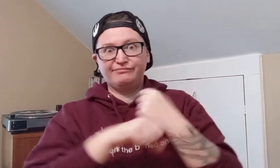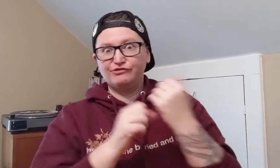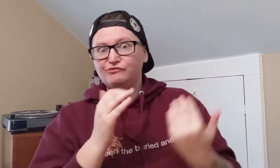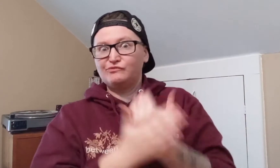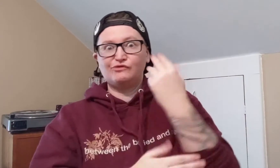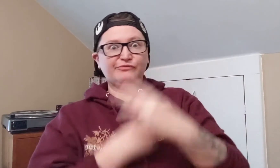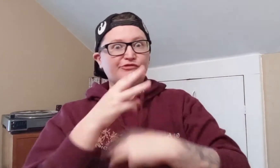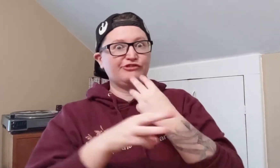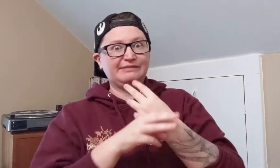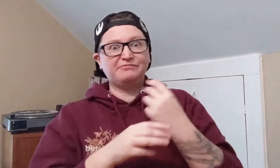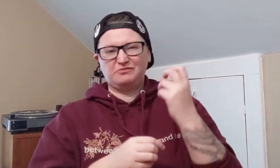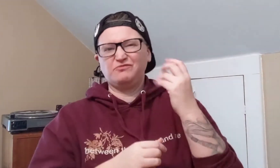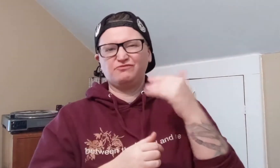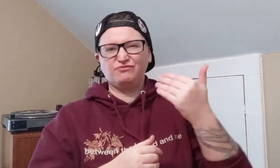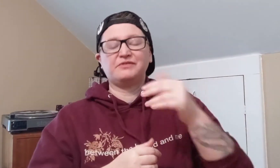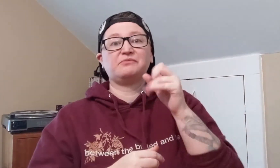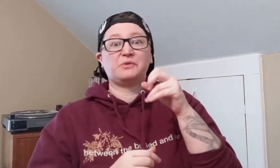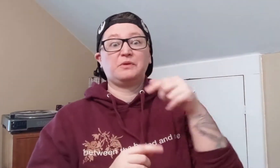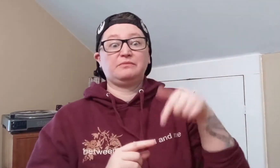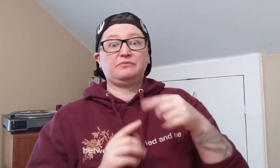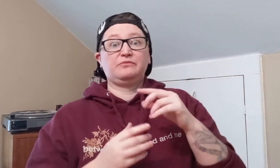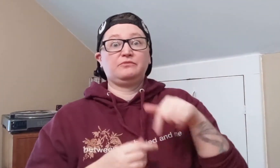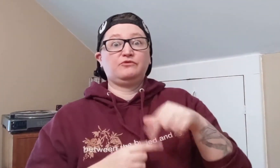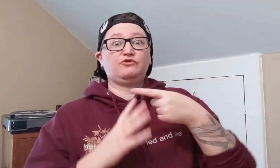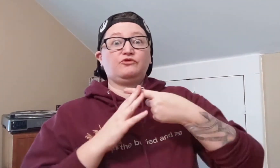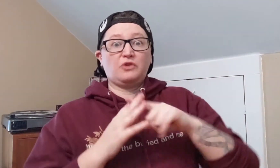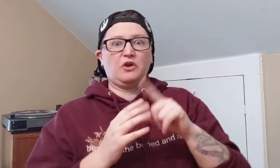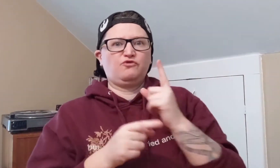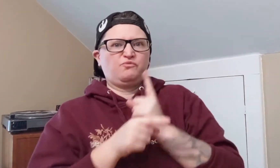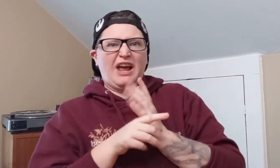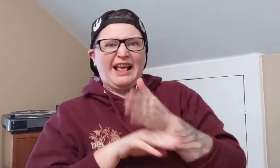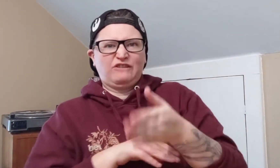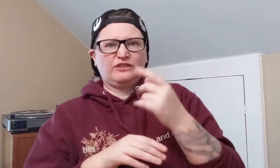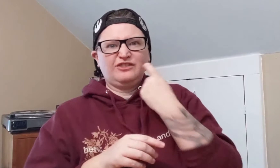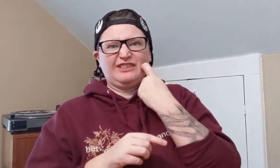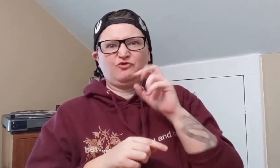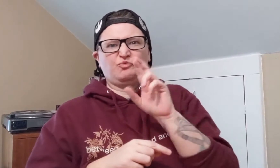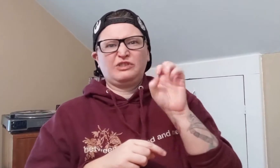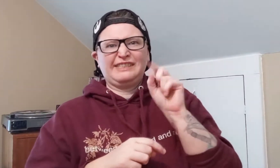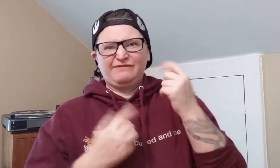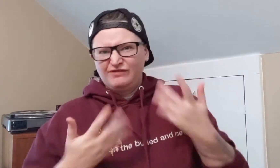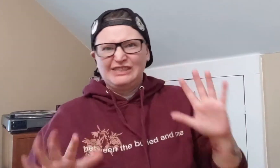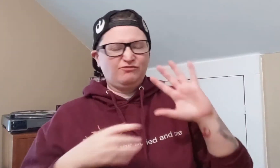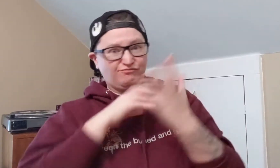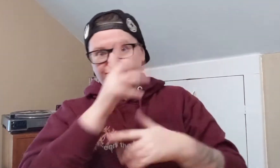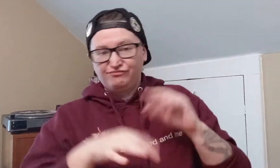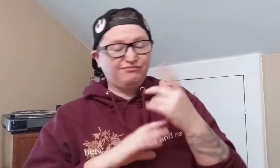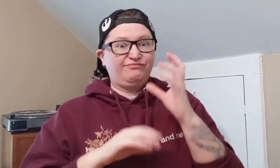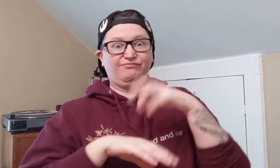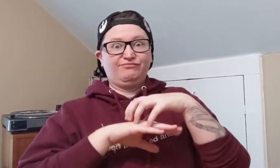chaos happens everywhere in the world and then this First City starts right after the reset.